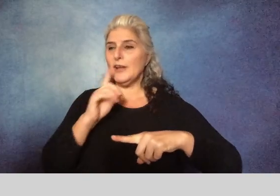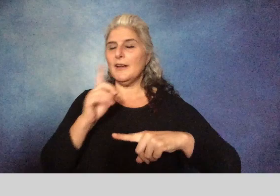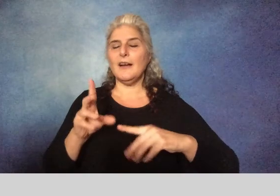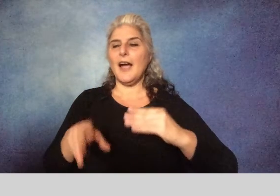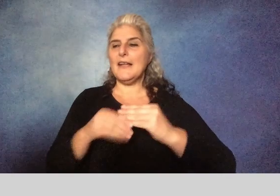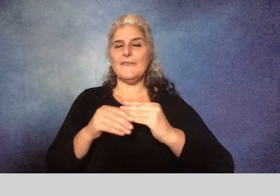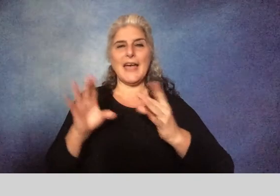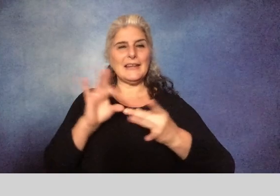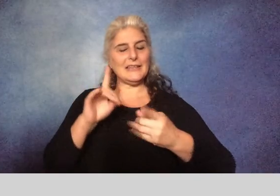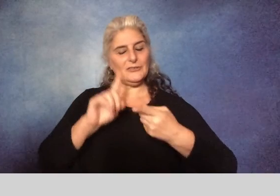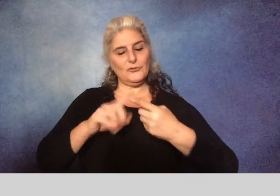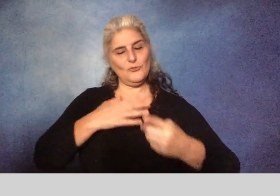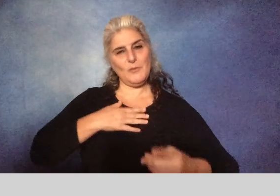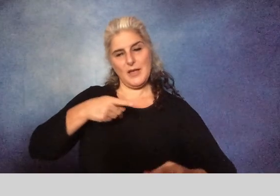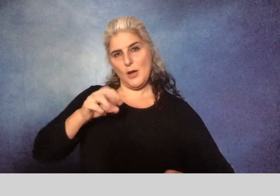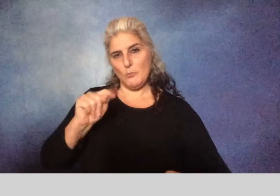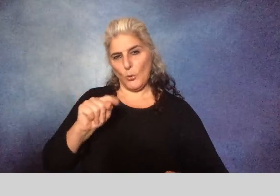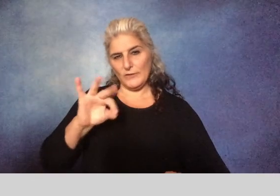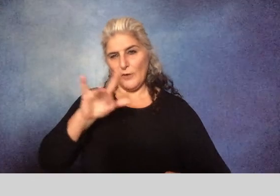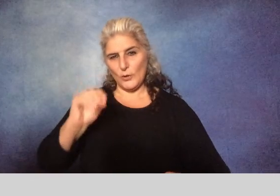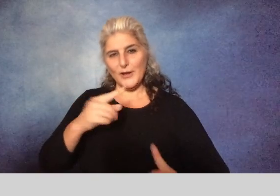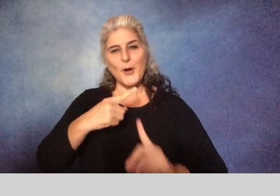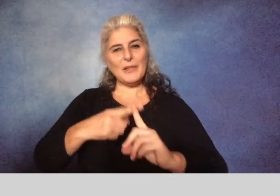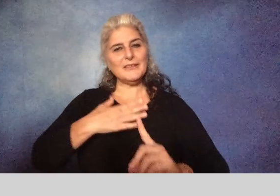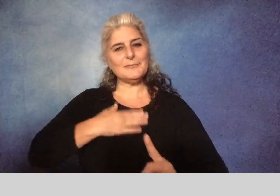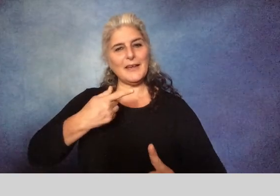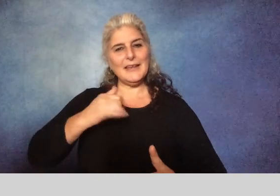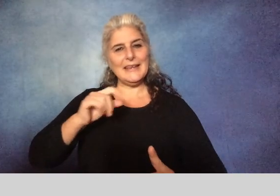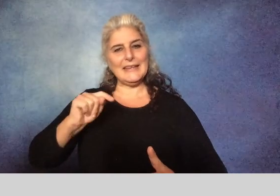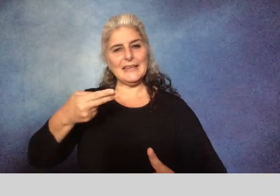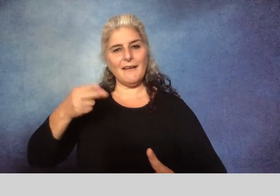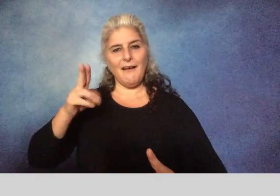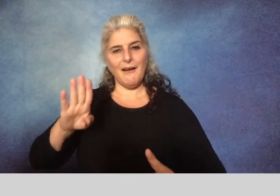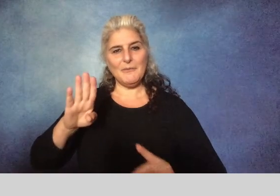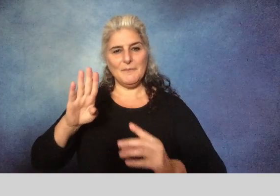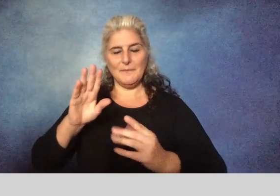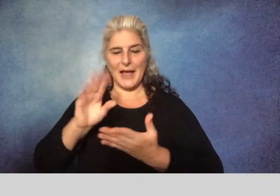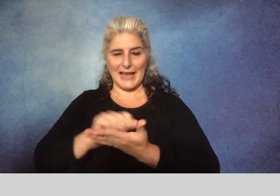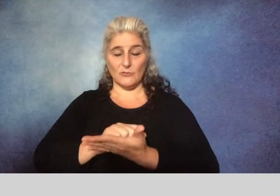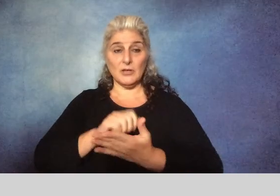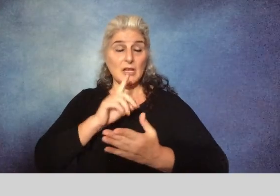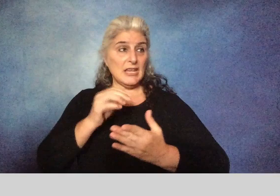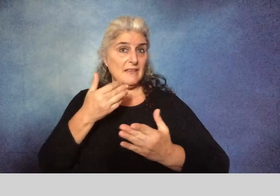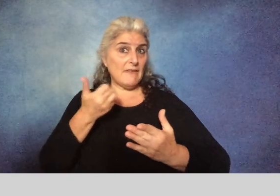as well as my GitHub account. Please reach out to me with feedback or questions about the Album Discoverer